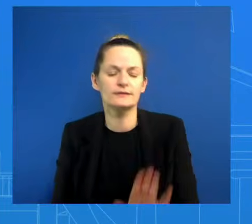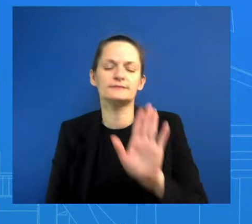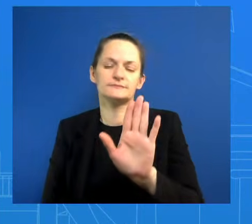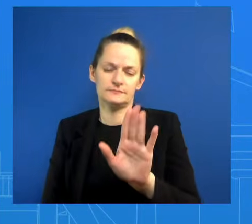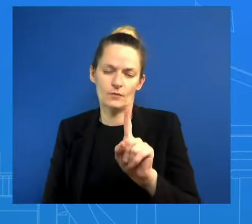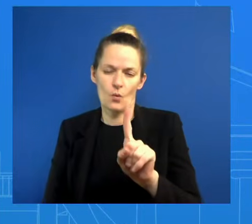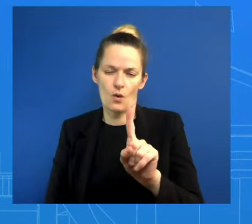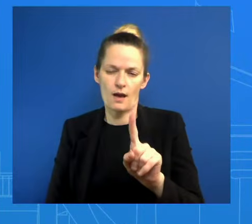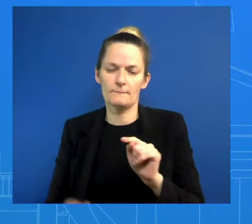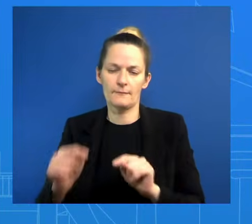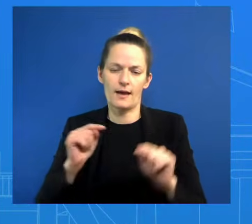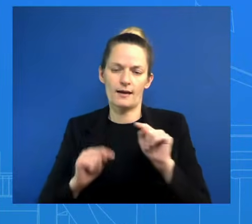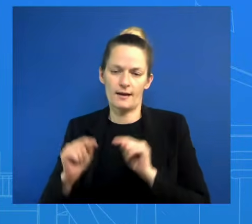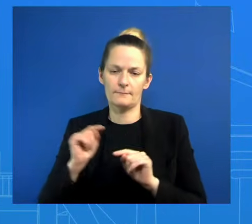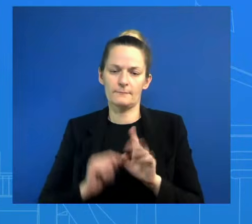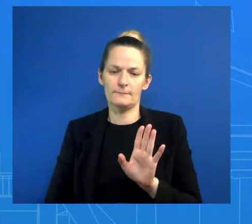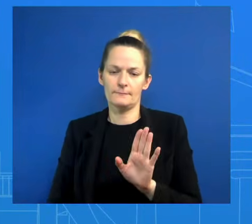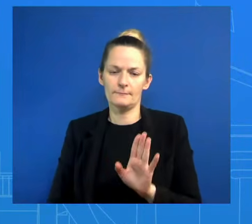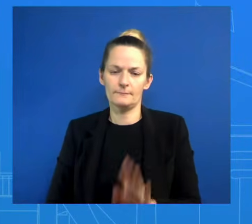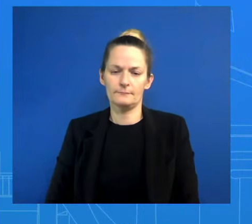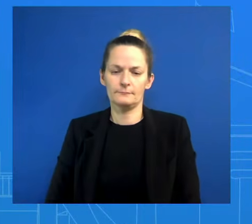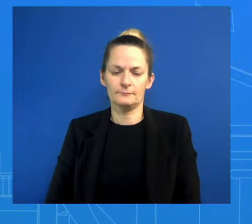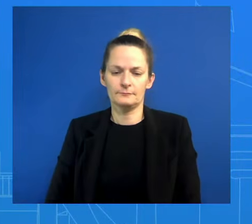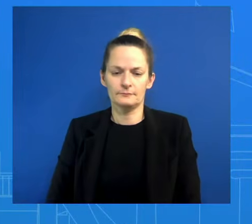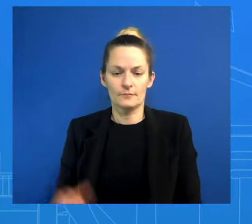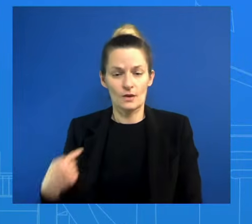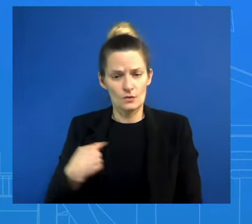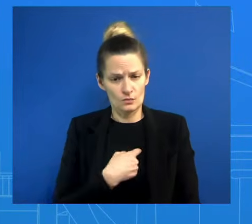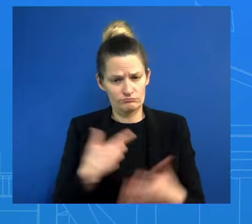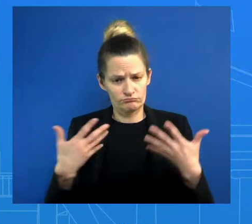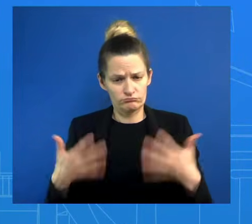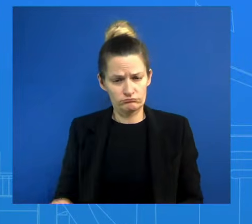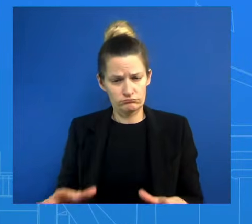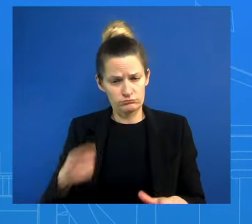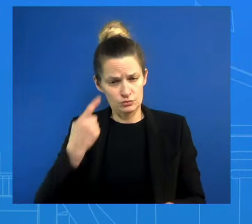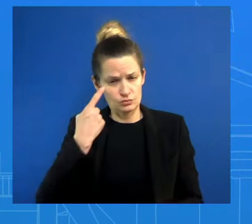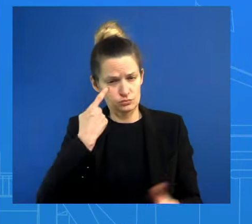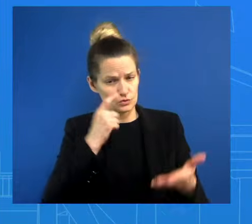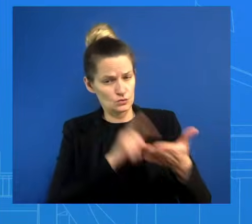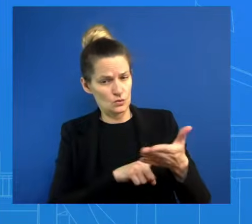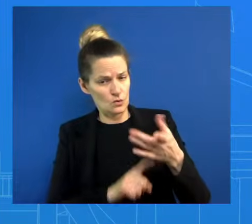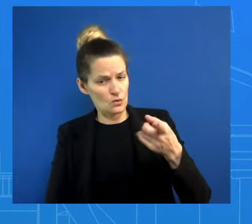We saw that in the data, so it's important to call out. The Producer -- the Producer Price Index rose